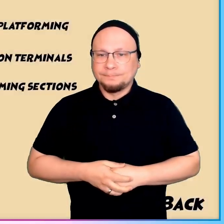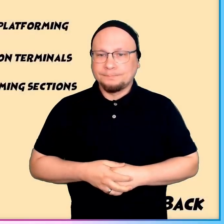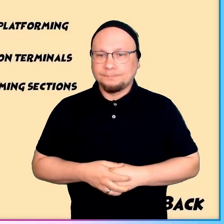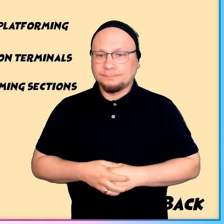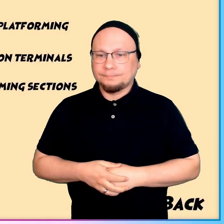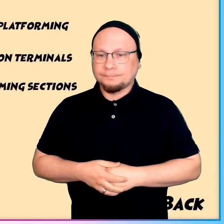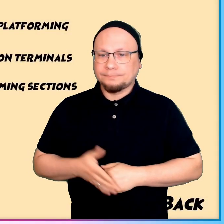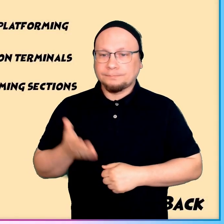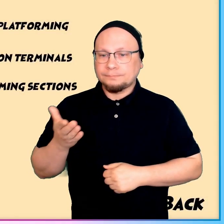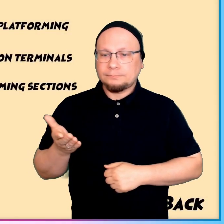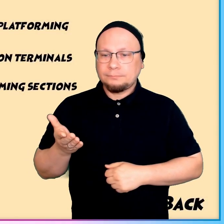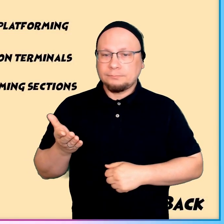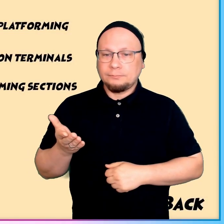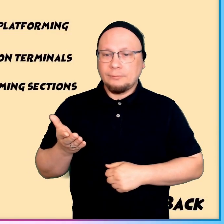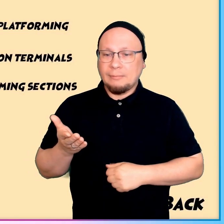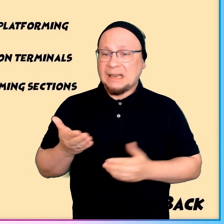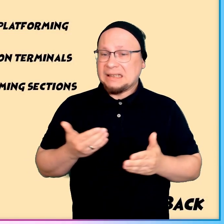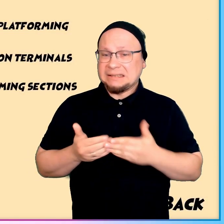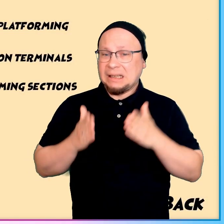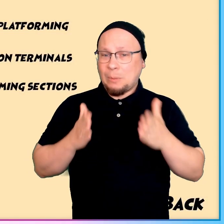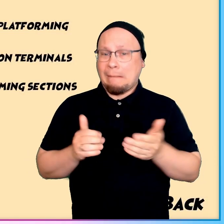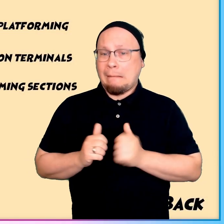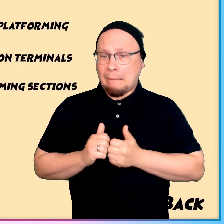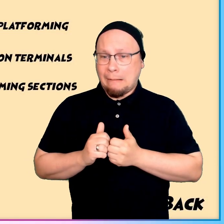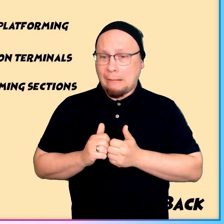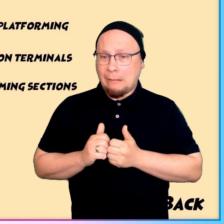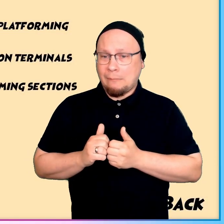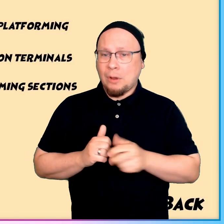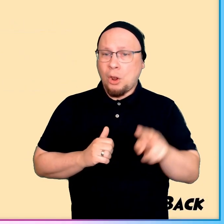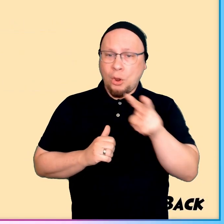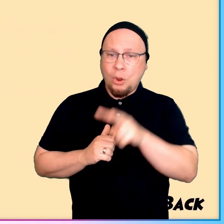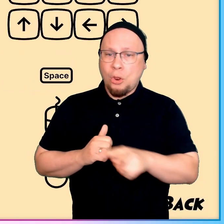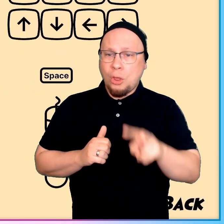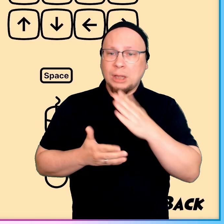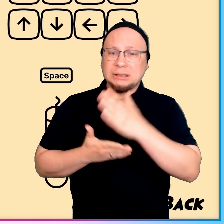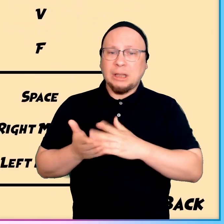One of the easiest ways to get started is to take a look at developer tools or options.